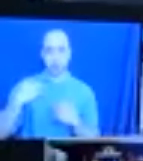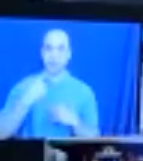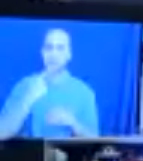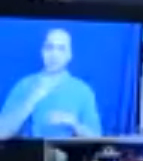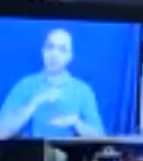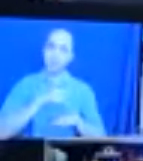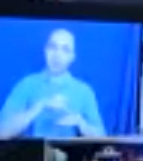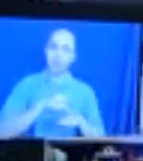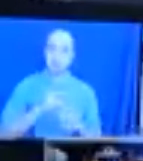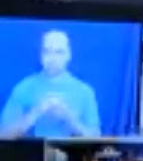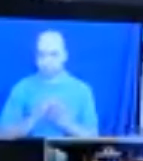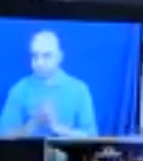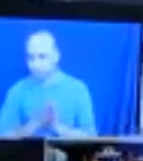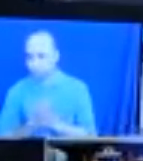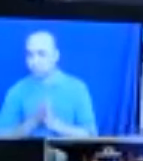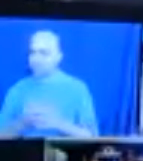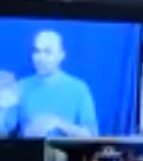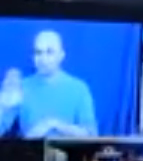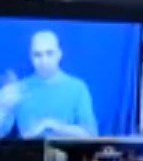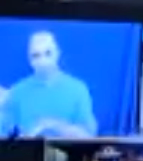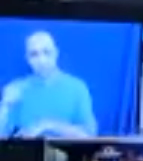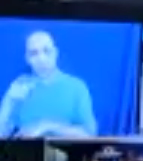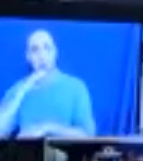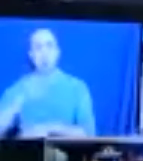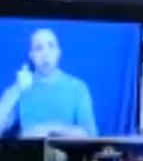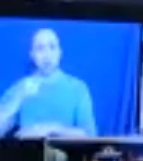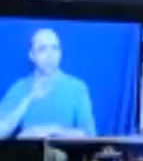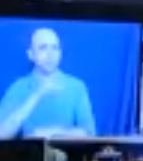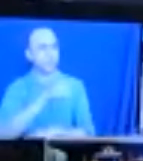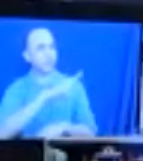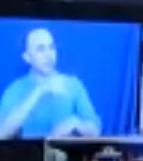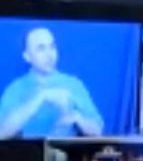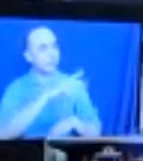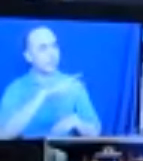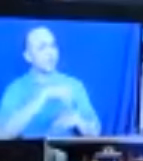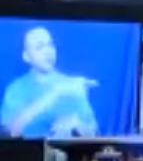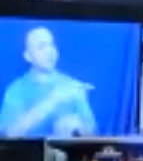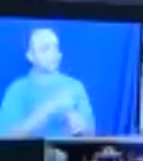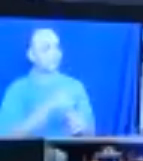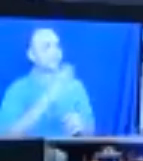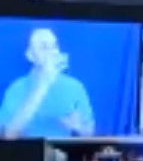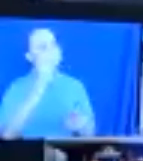ARTS, YOU GIVE ME SOME BAGELS. WE WORKED ON A BAGEL SHOP.